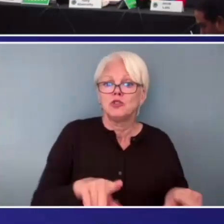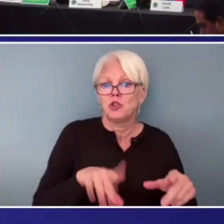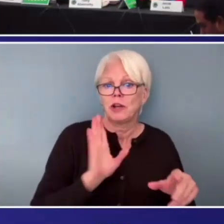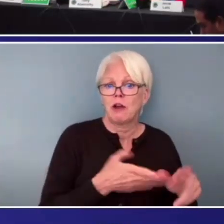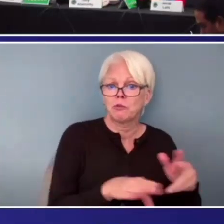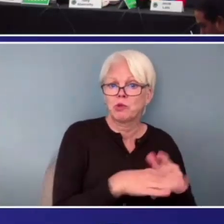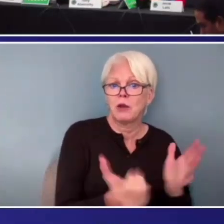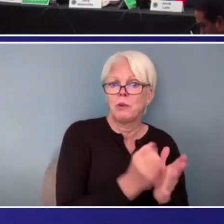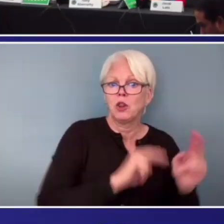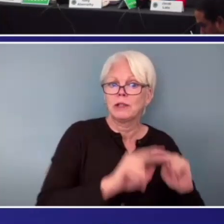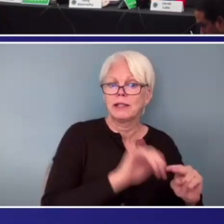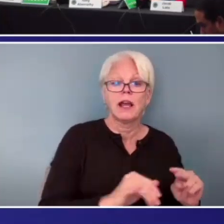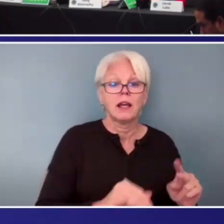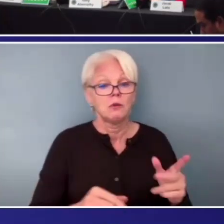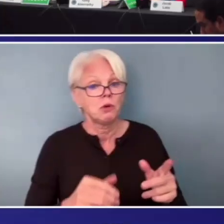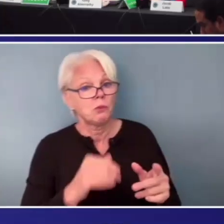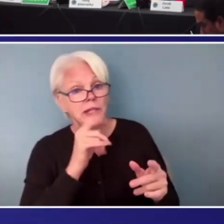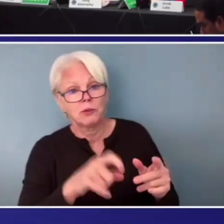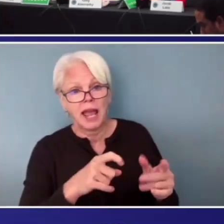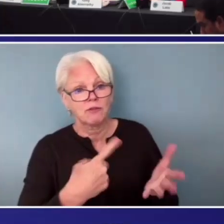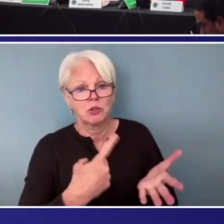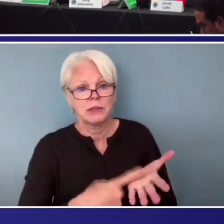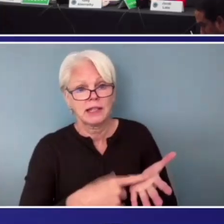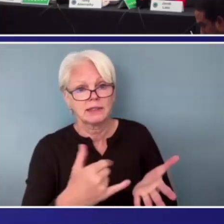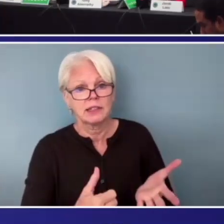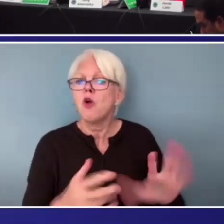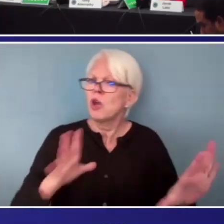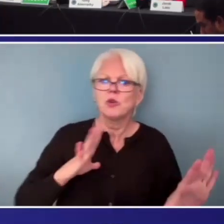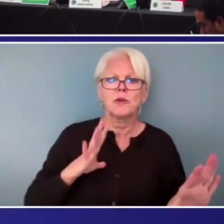We don't have to discuss that now, if you want to take the rest of the comments or questions. No, no, no, that's totally fine. It's a